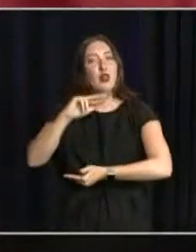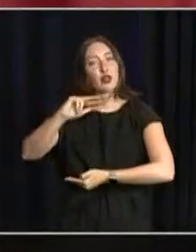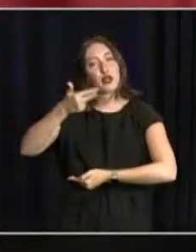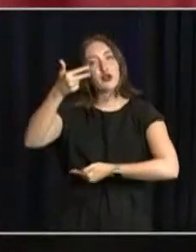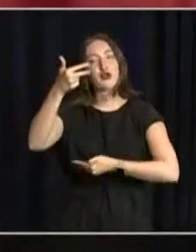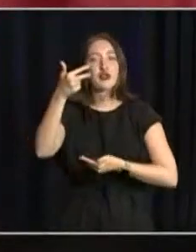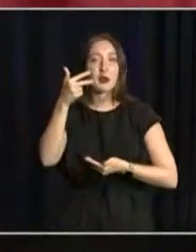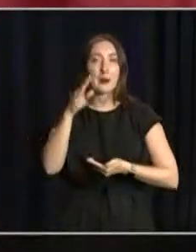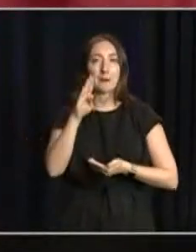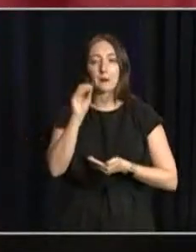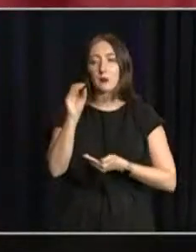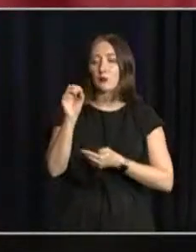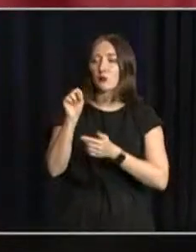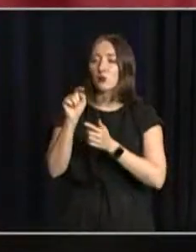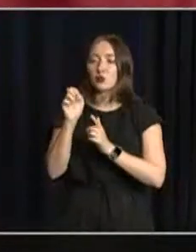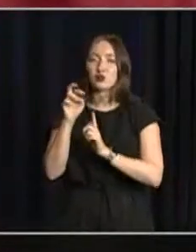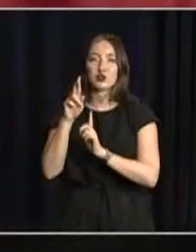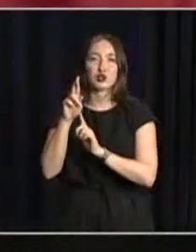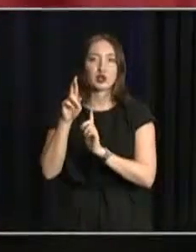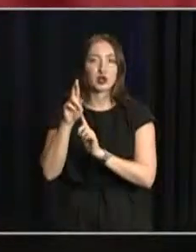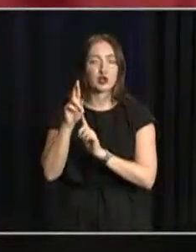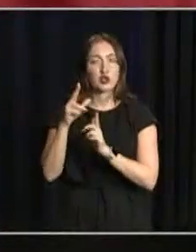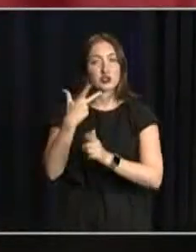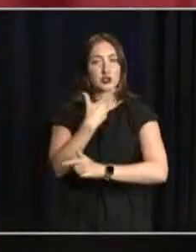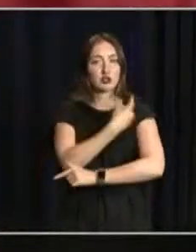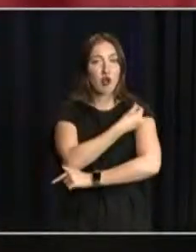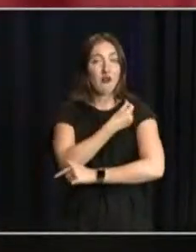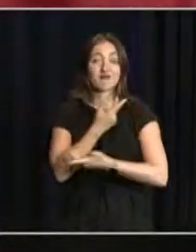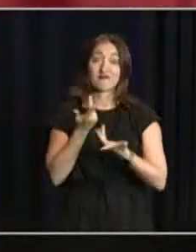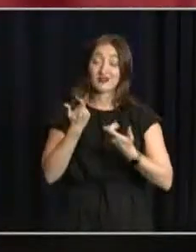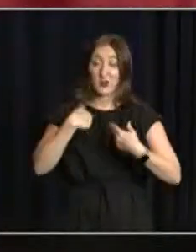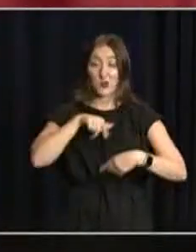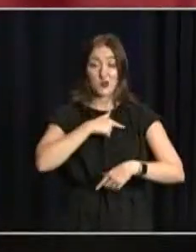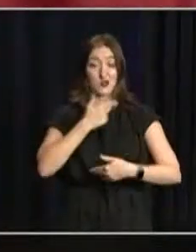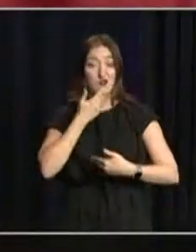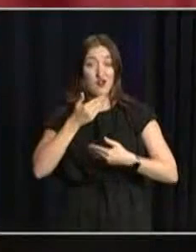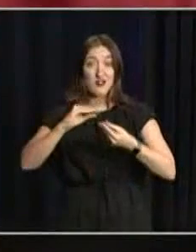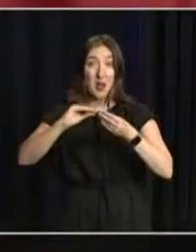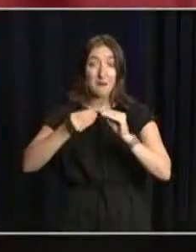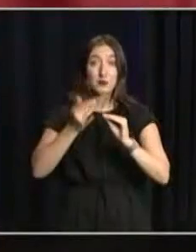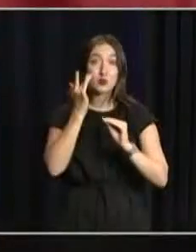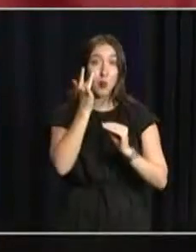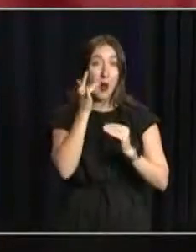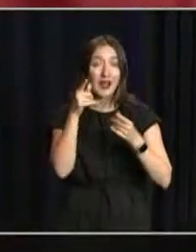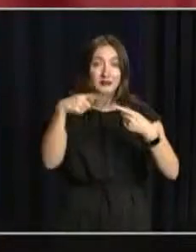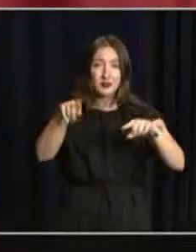we're in good position because you've been working so hard masking up and crowded indoor places we've got the virus in